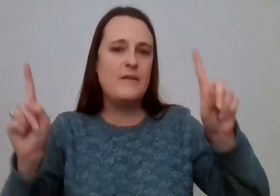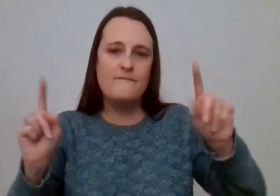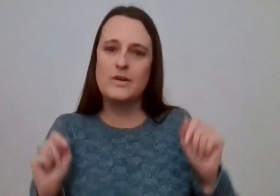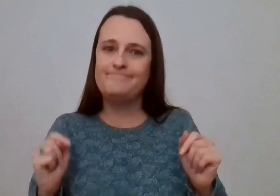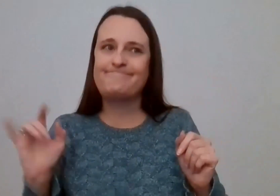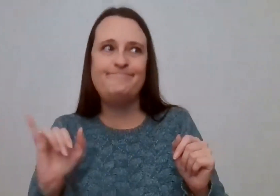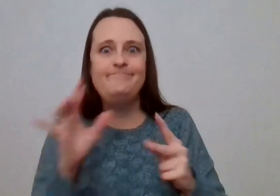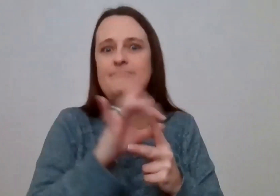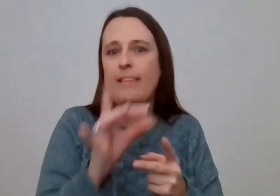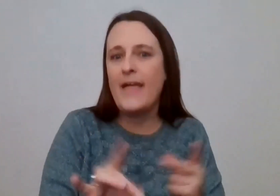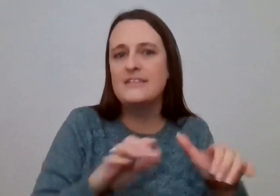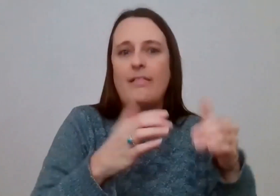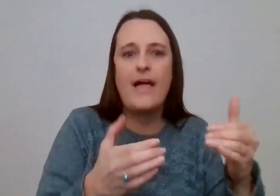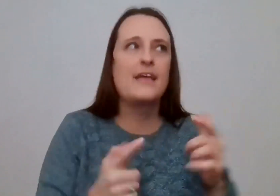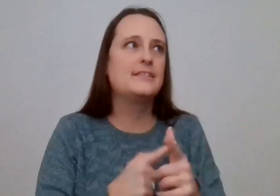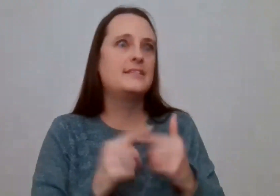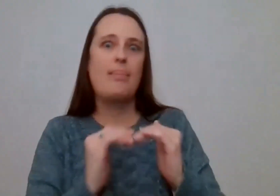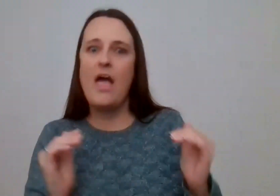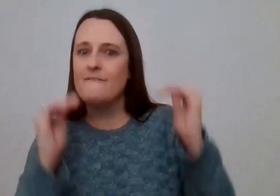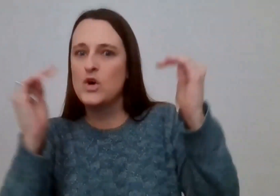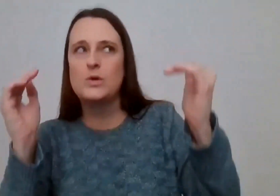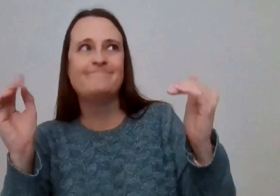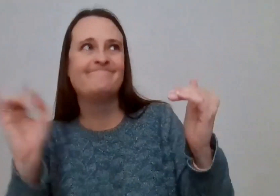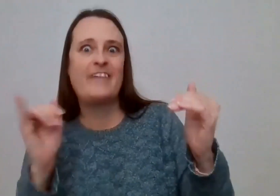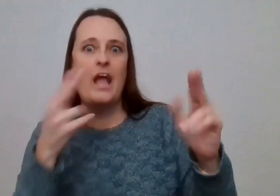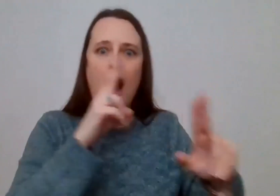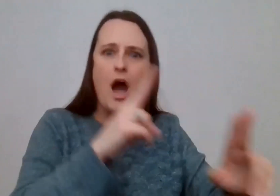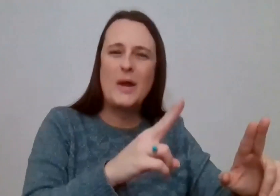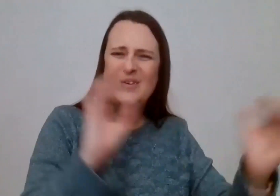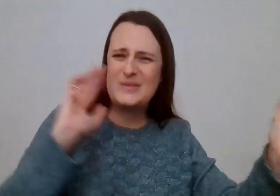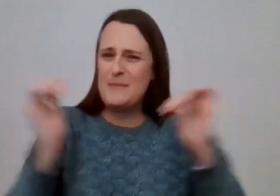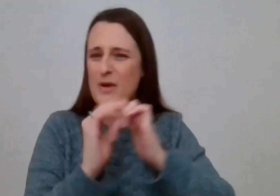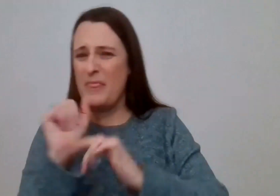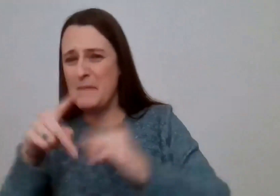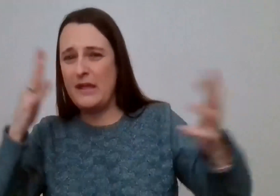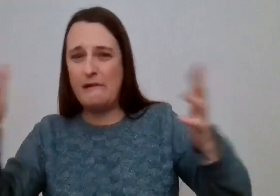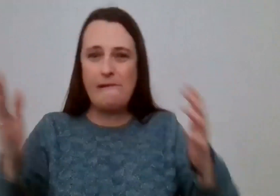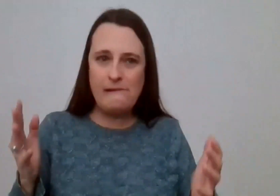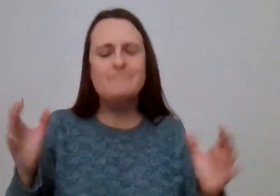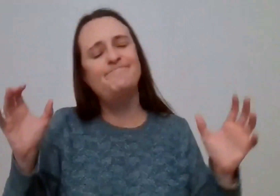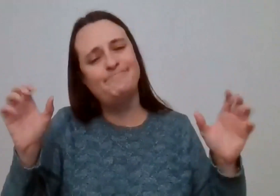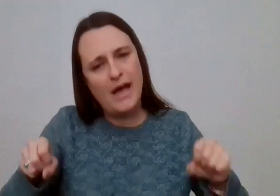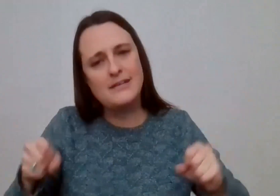levels of core courses honors versus ap or whatever that may be so but for the most part